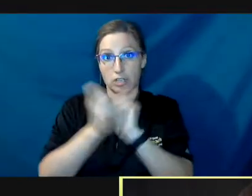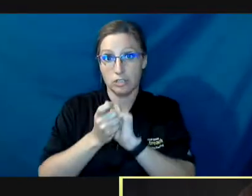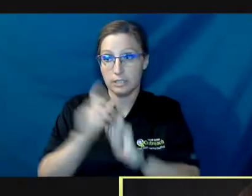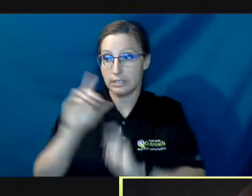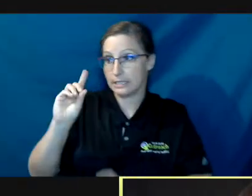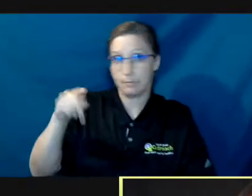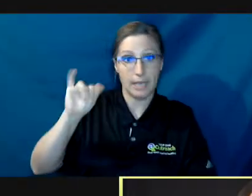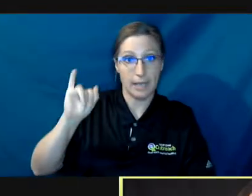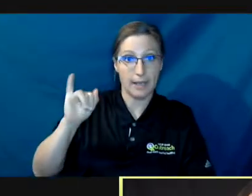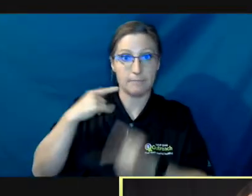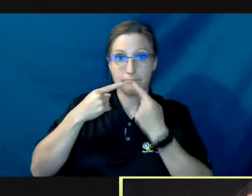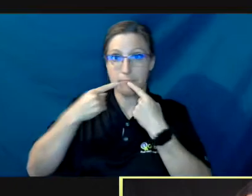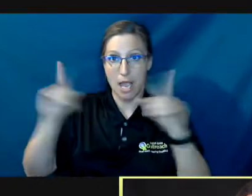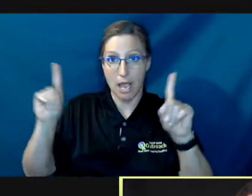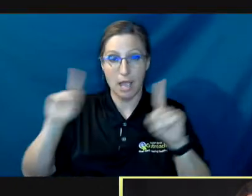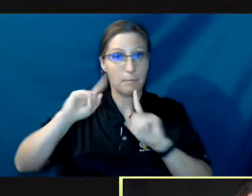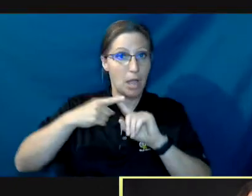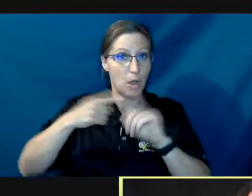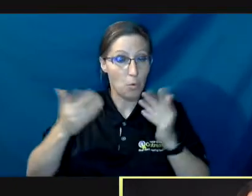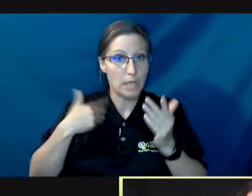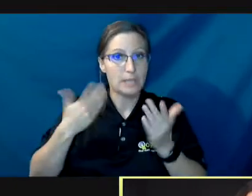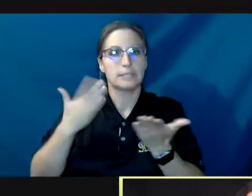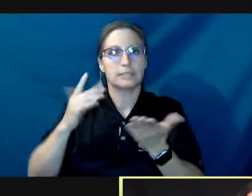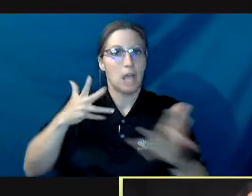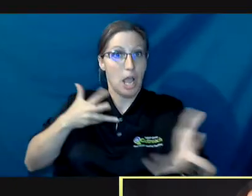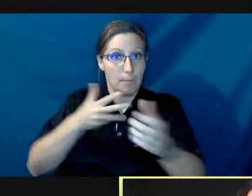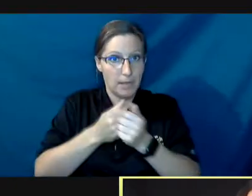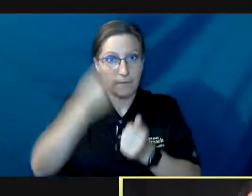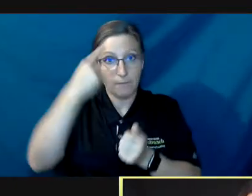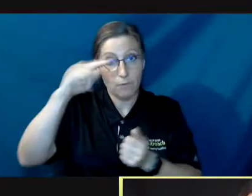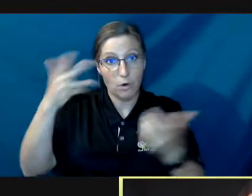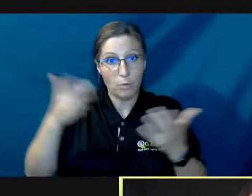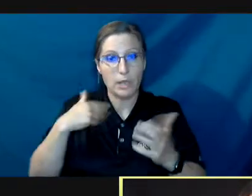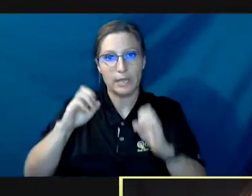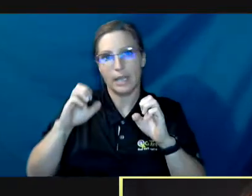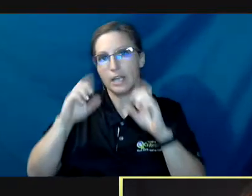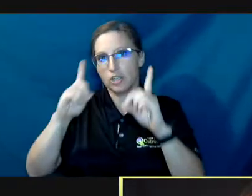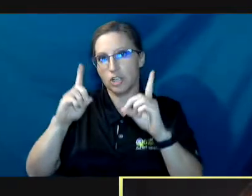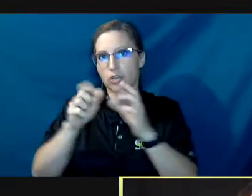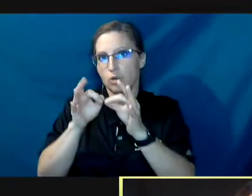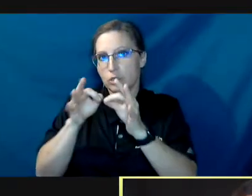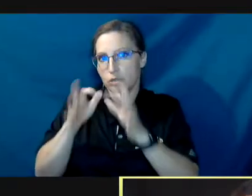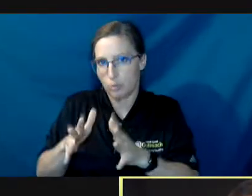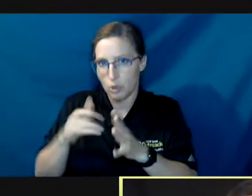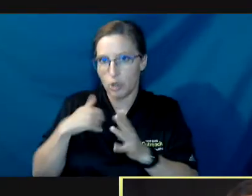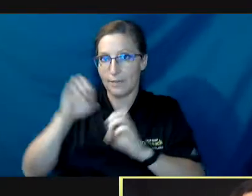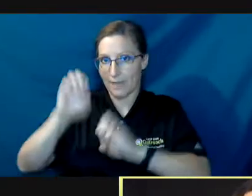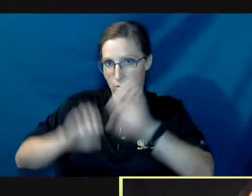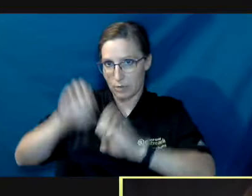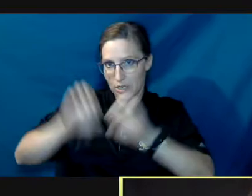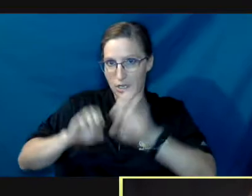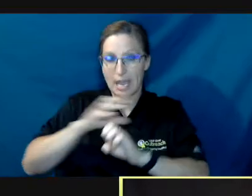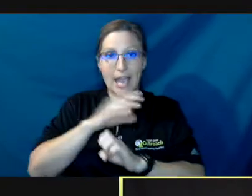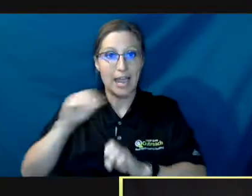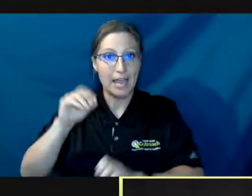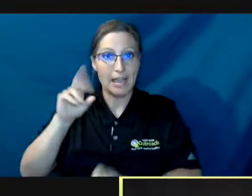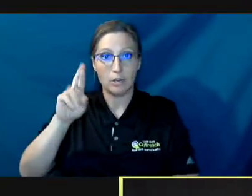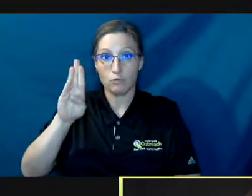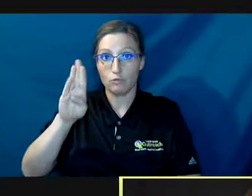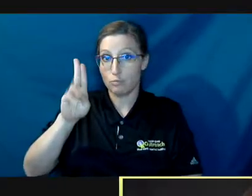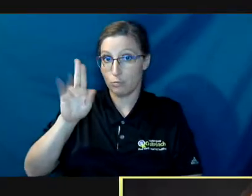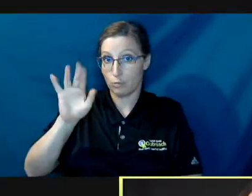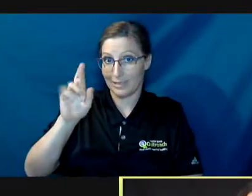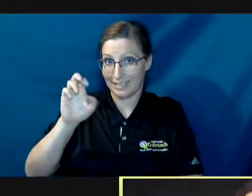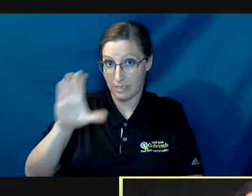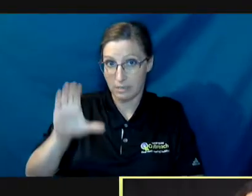with recent document updates regarding the educational interpreter evaluation and rubric.